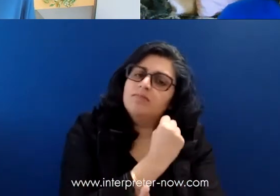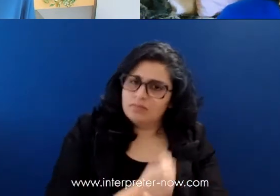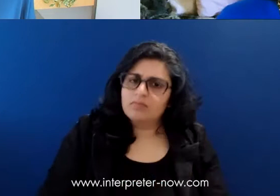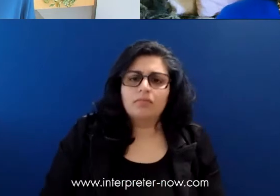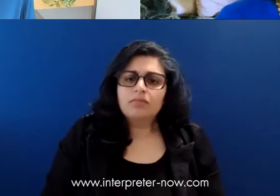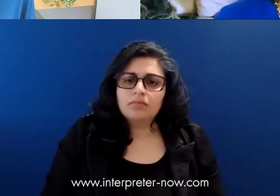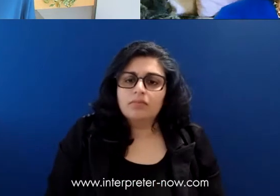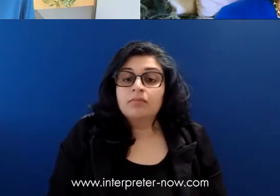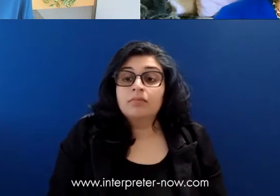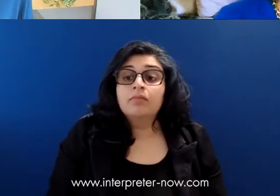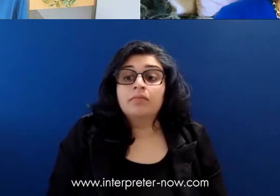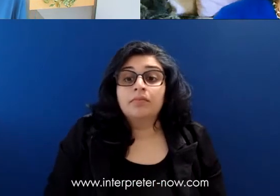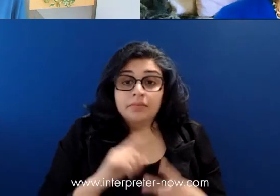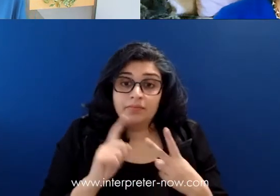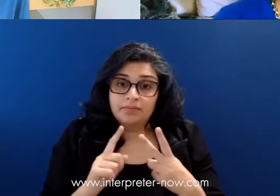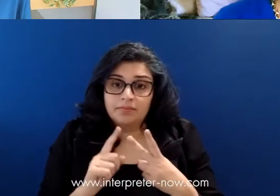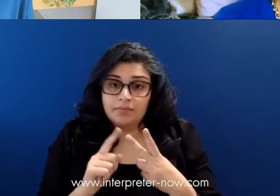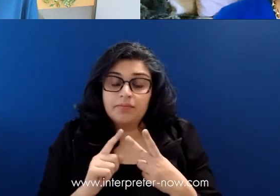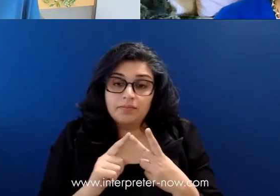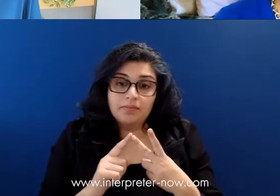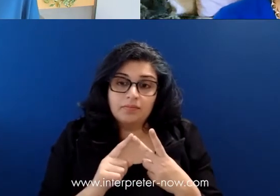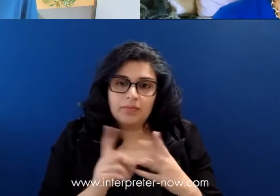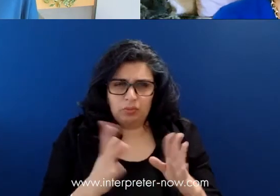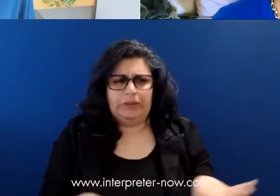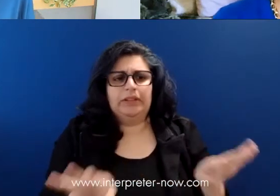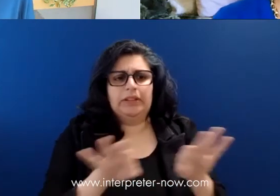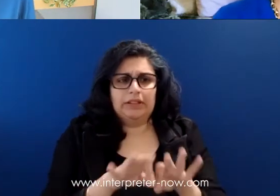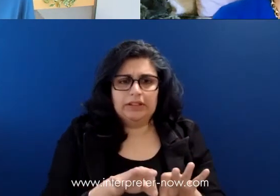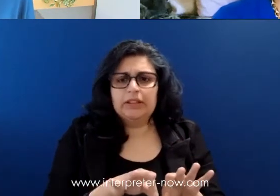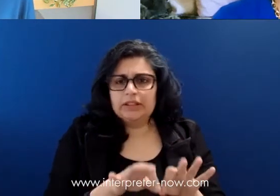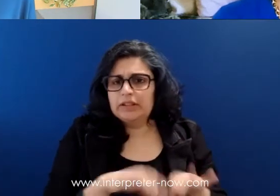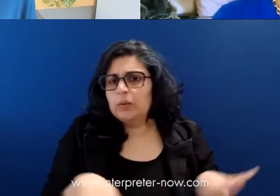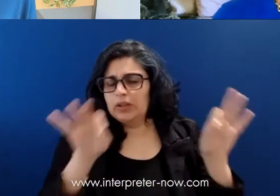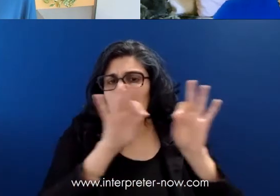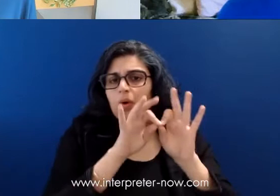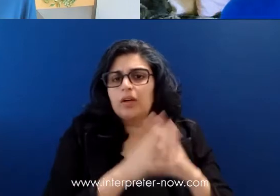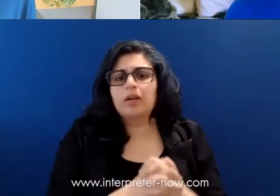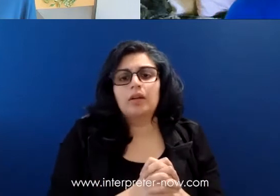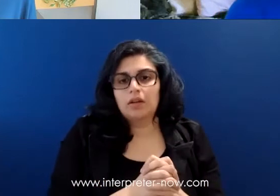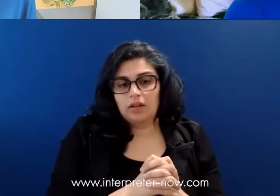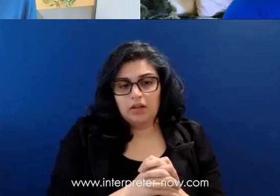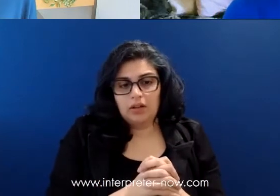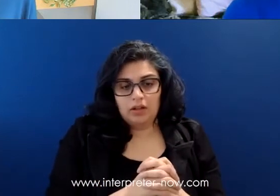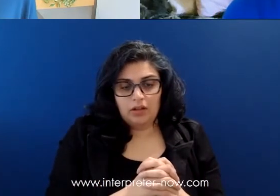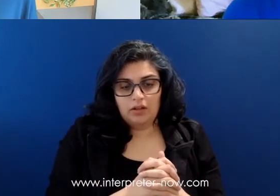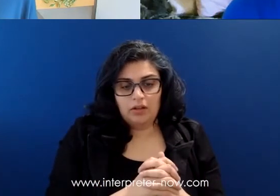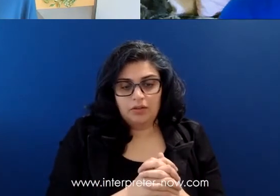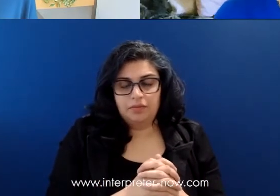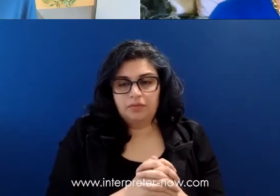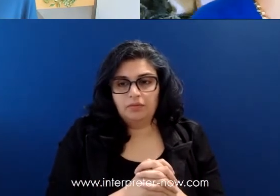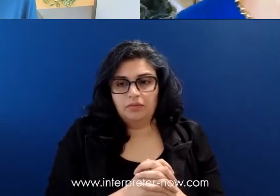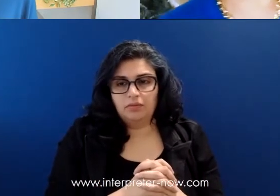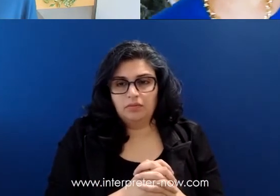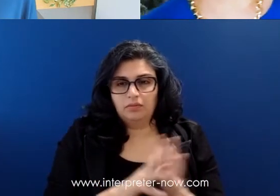The other thing that I think is really important, and I think is a really key strategy for folks,